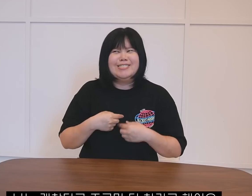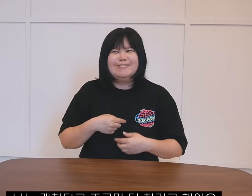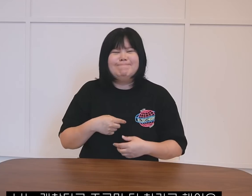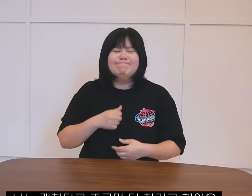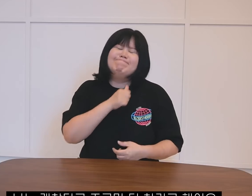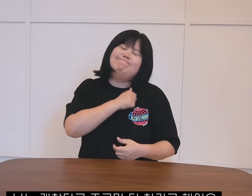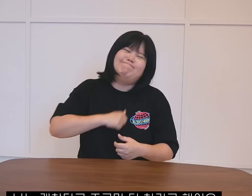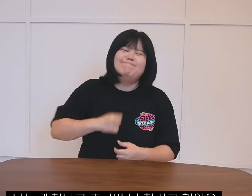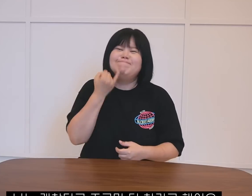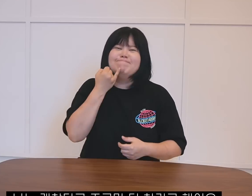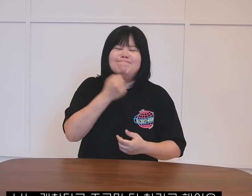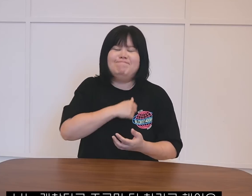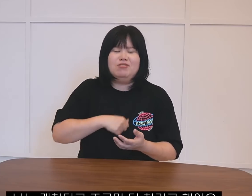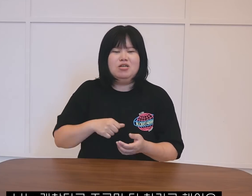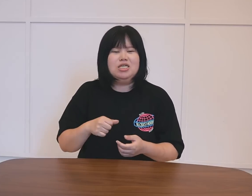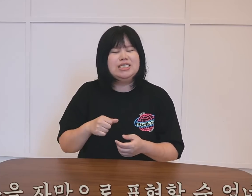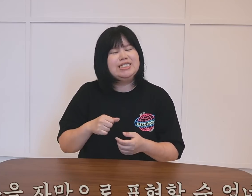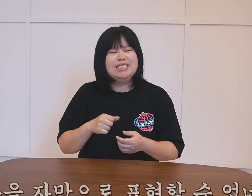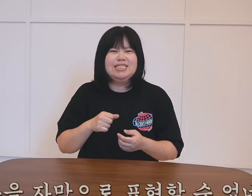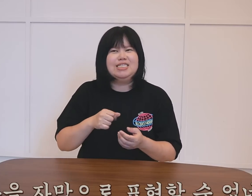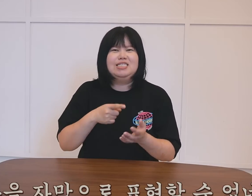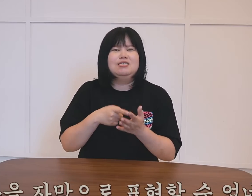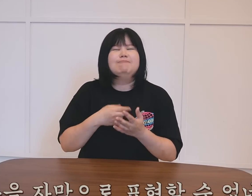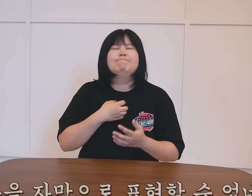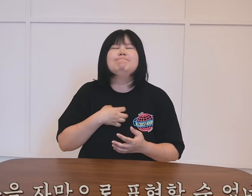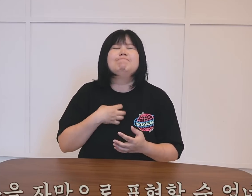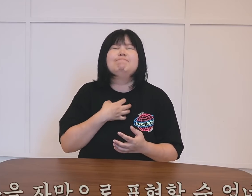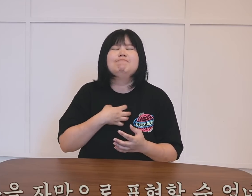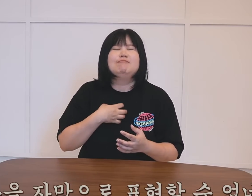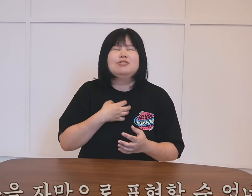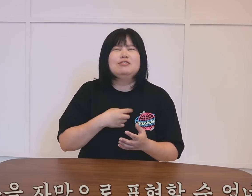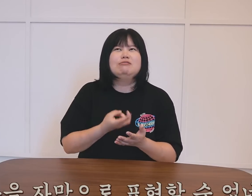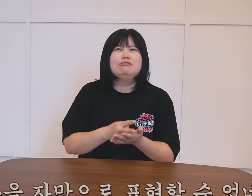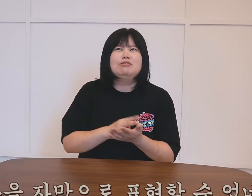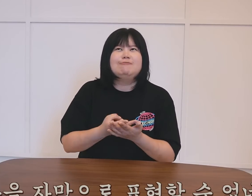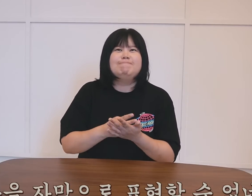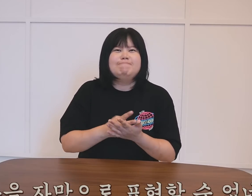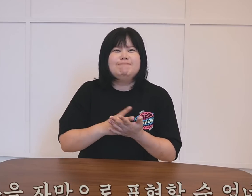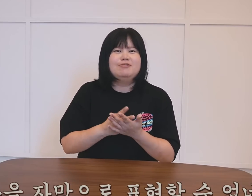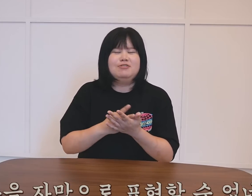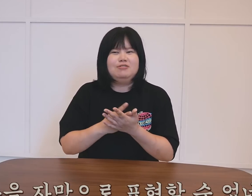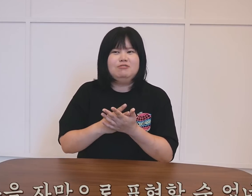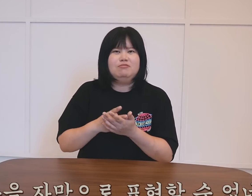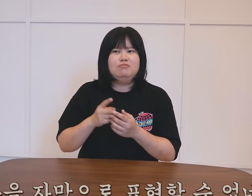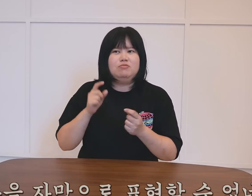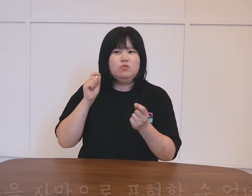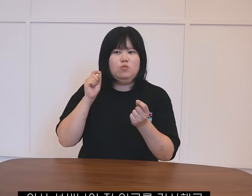I'm fine and decided to wait a little longer. (I can't describe the pain with subtitles)